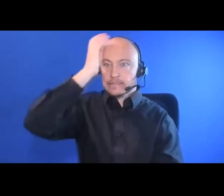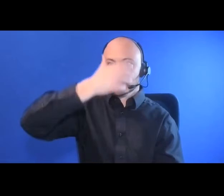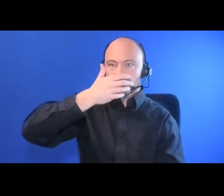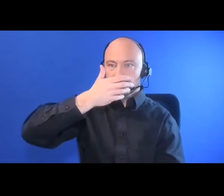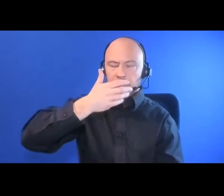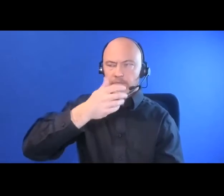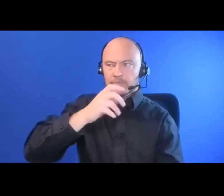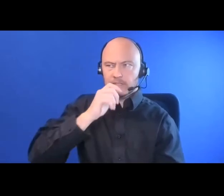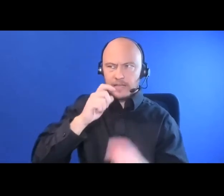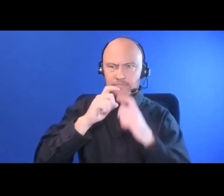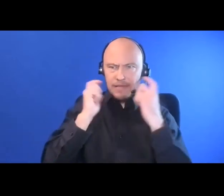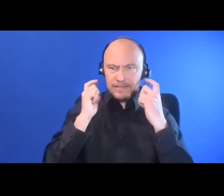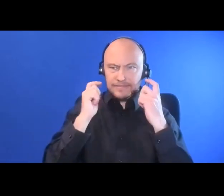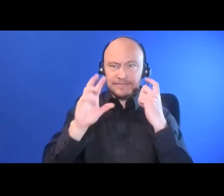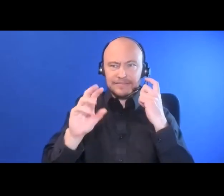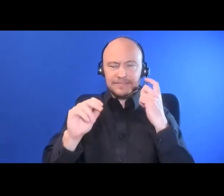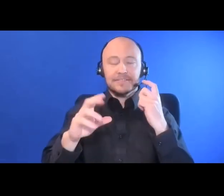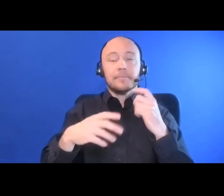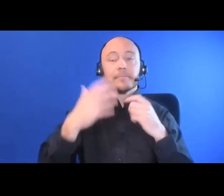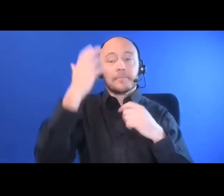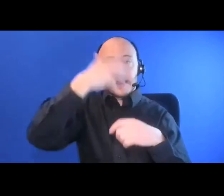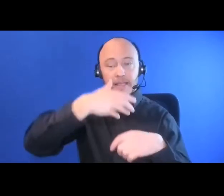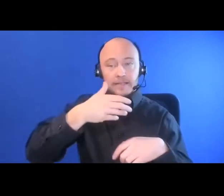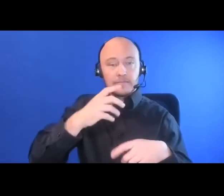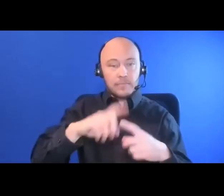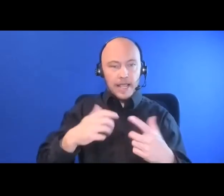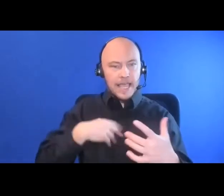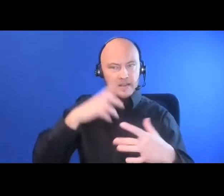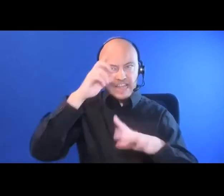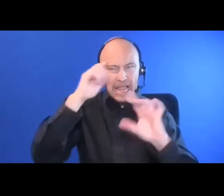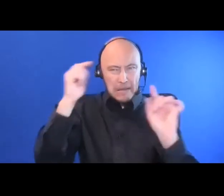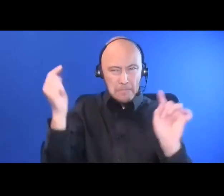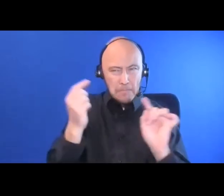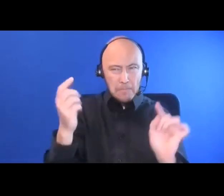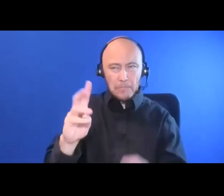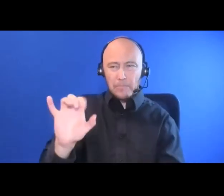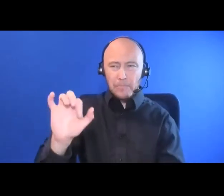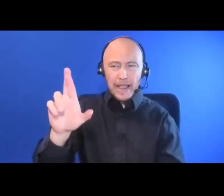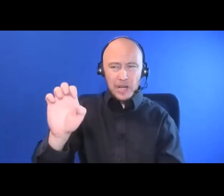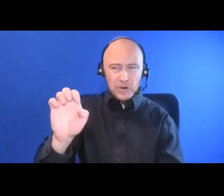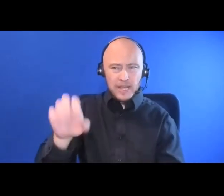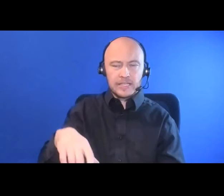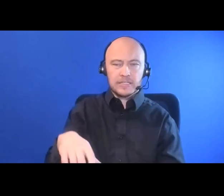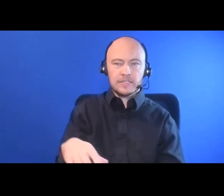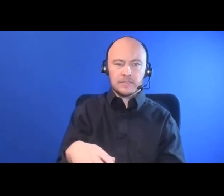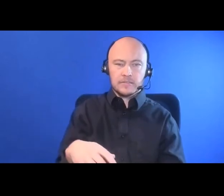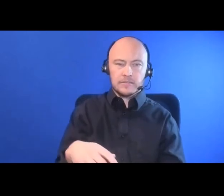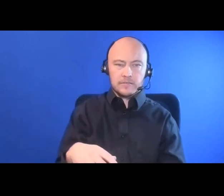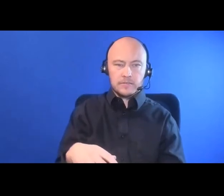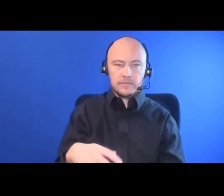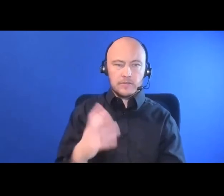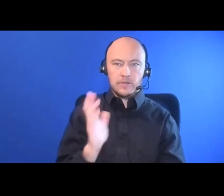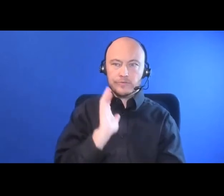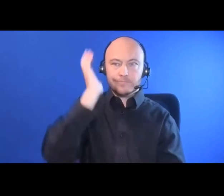but I also experienced migraines and I just remember just putting on a mask and smiling